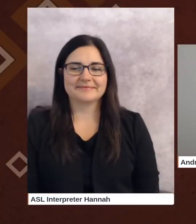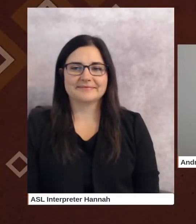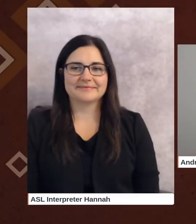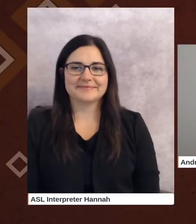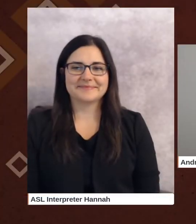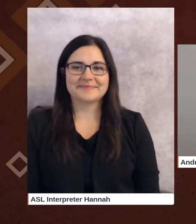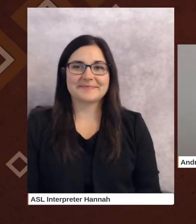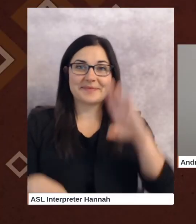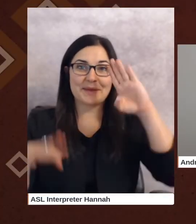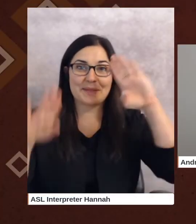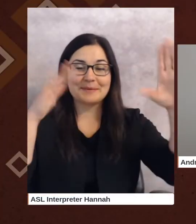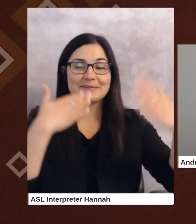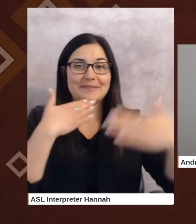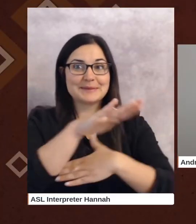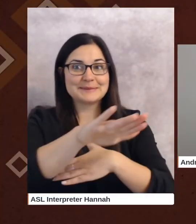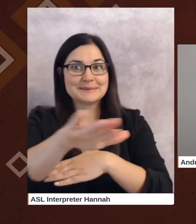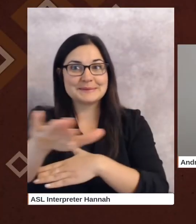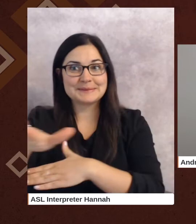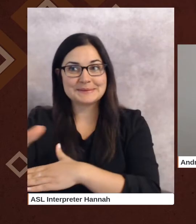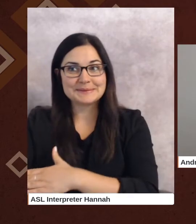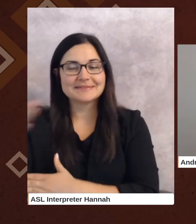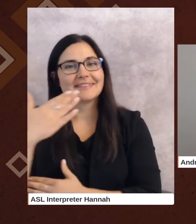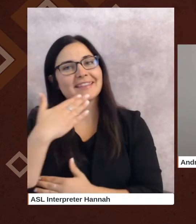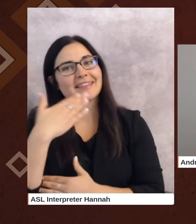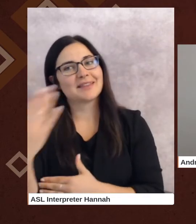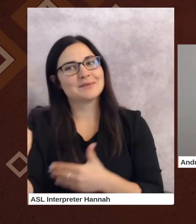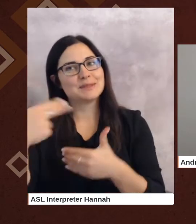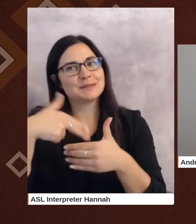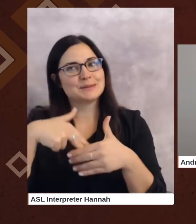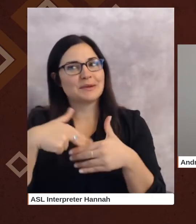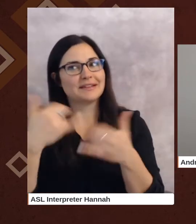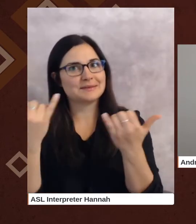Hi. Good afternoon, everyone. Thank you for joining us for our seminar.